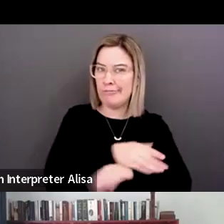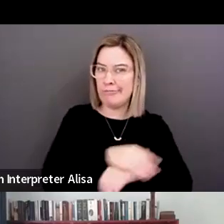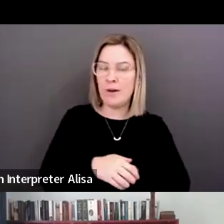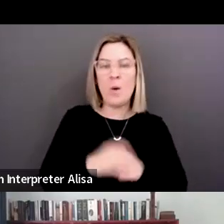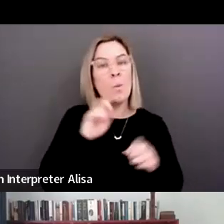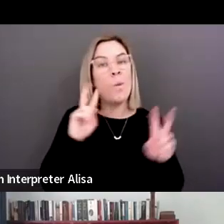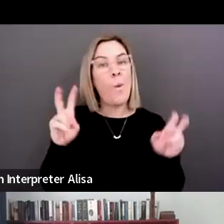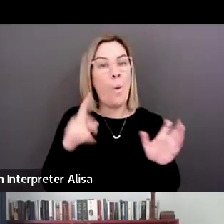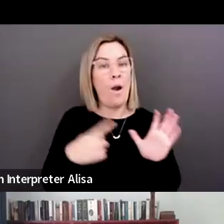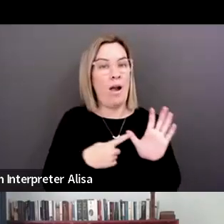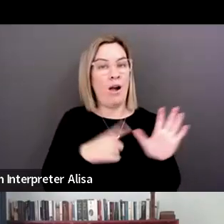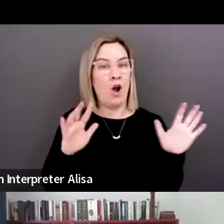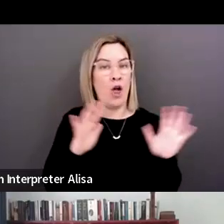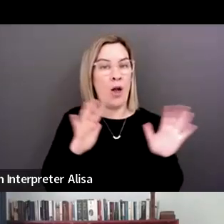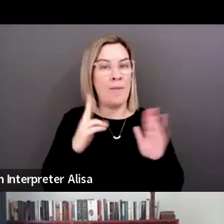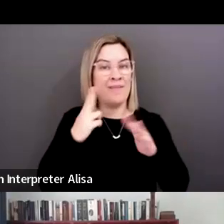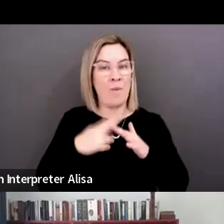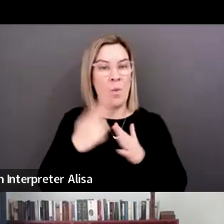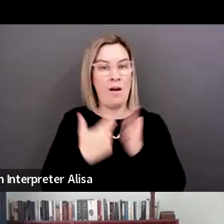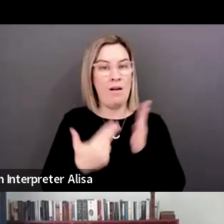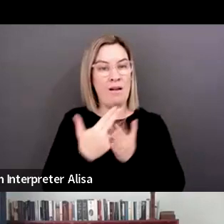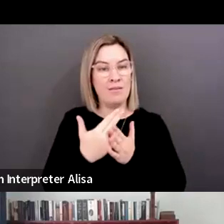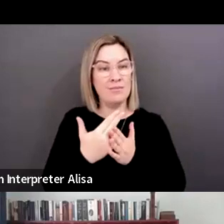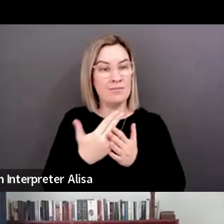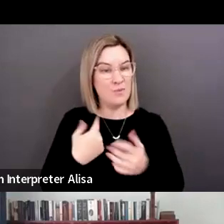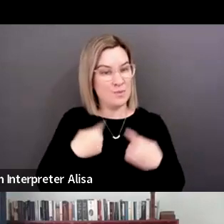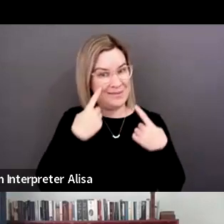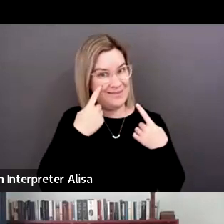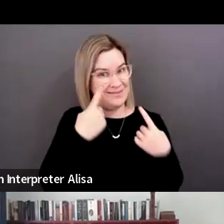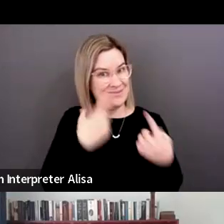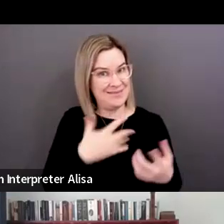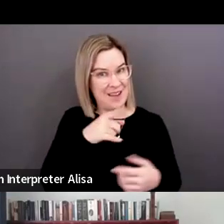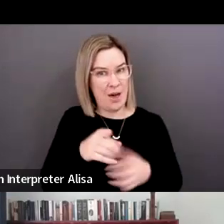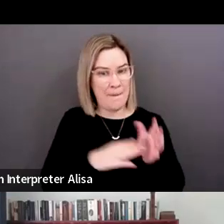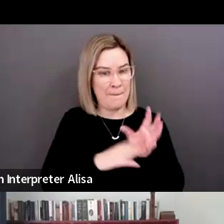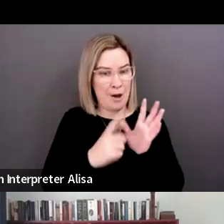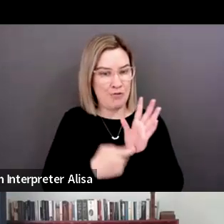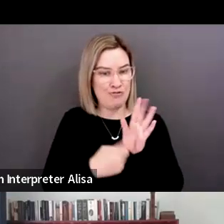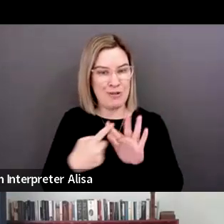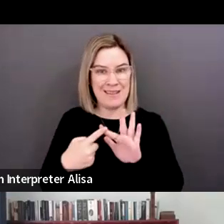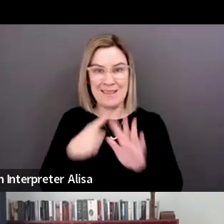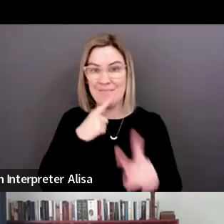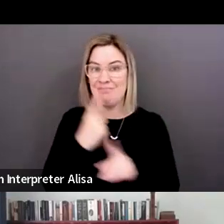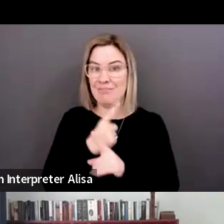structures. We are really asking organisations to take that extra step.